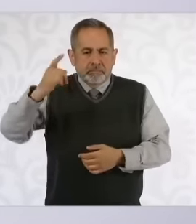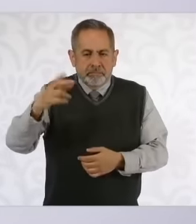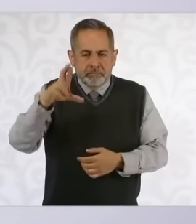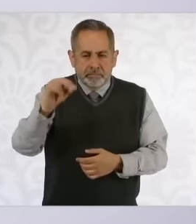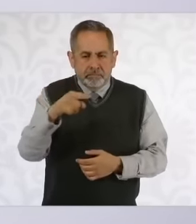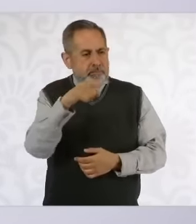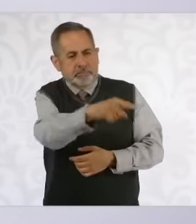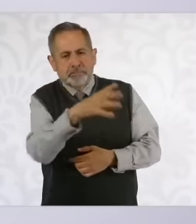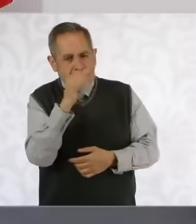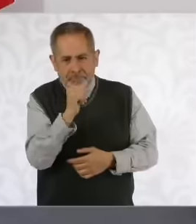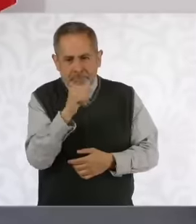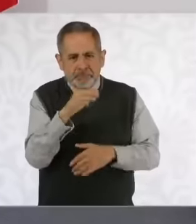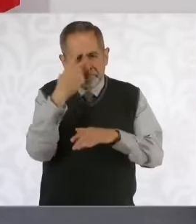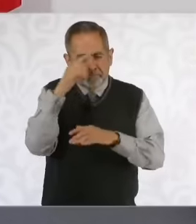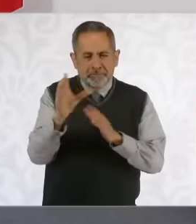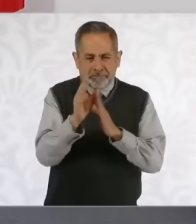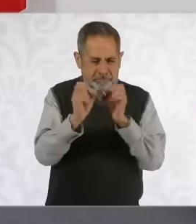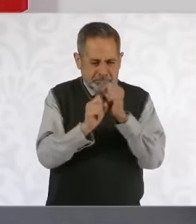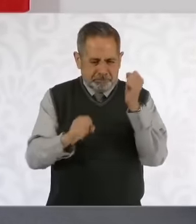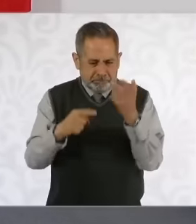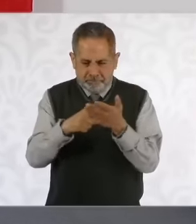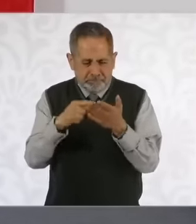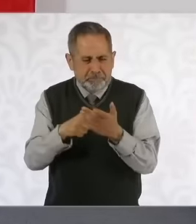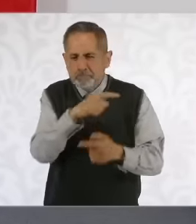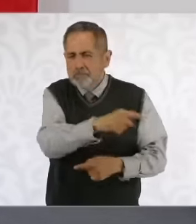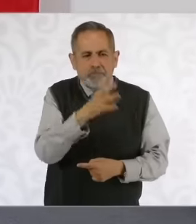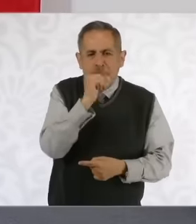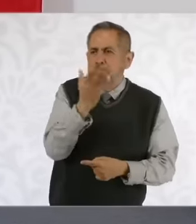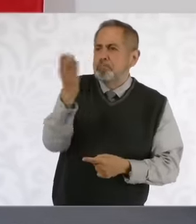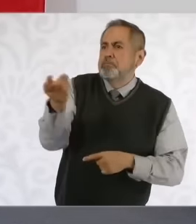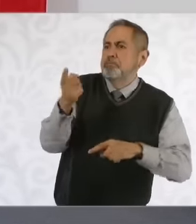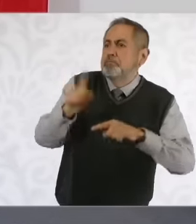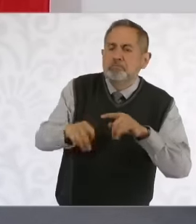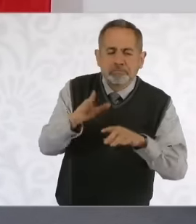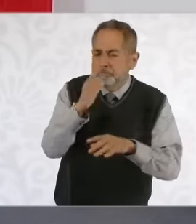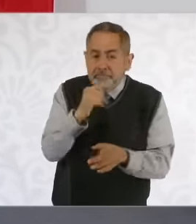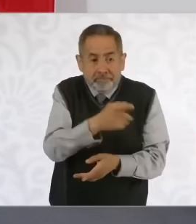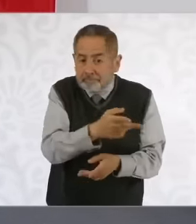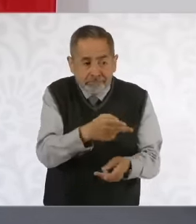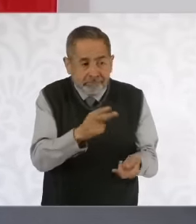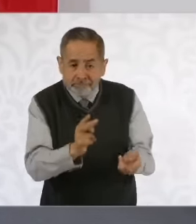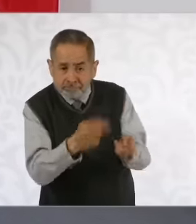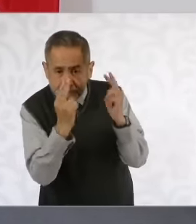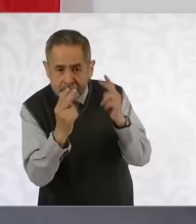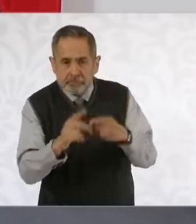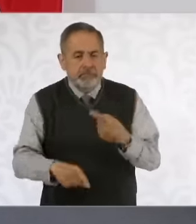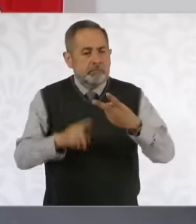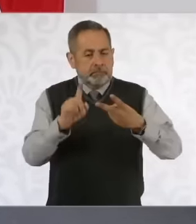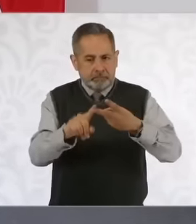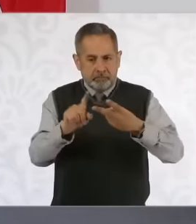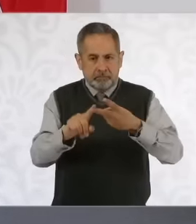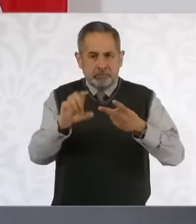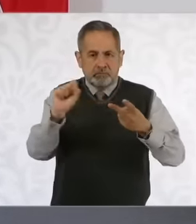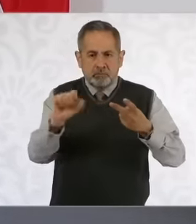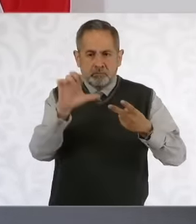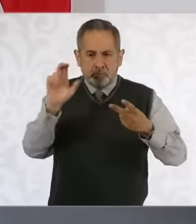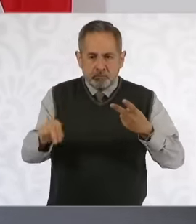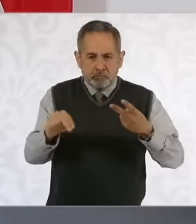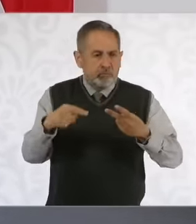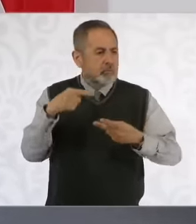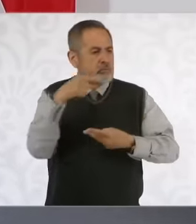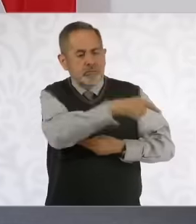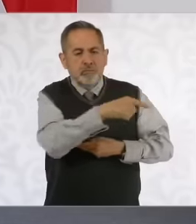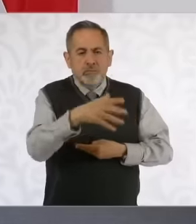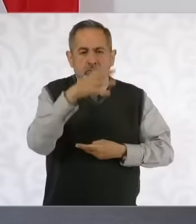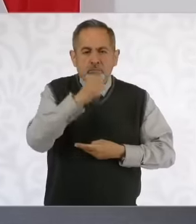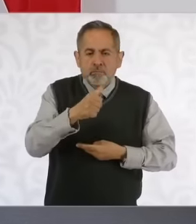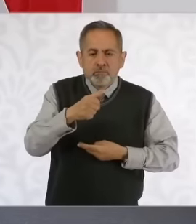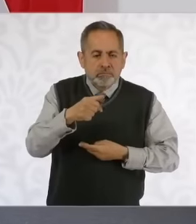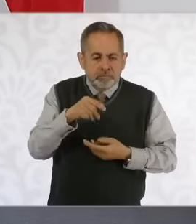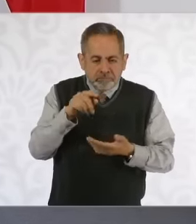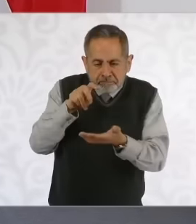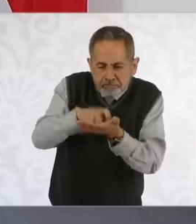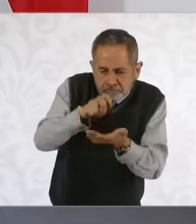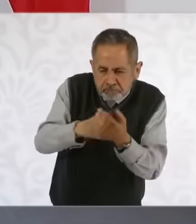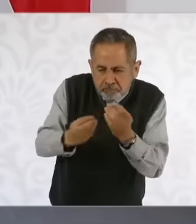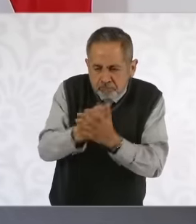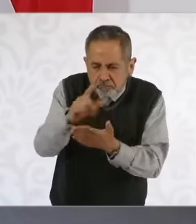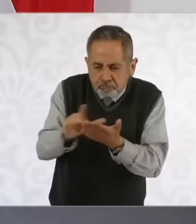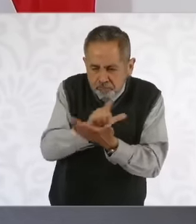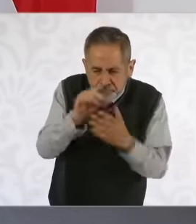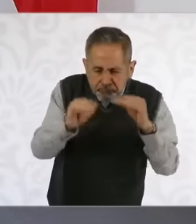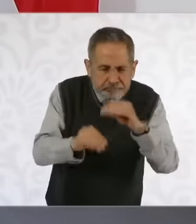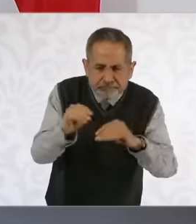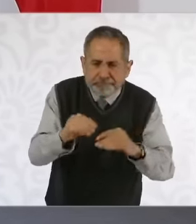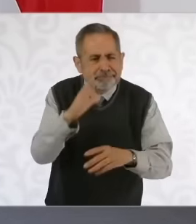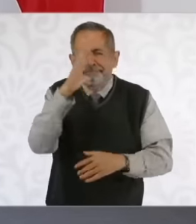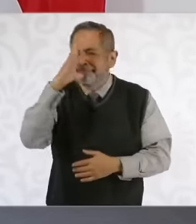constitutional changes. Second, the court cannot be a legislator, that is, a